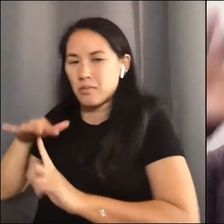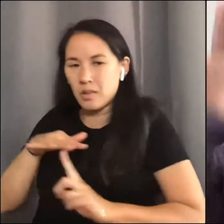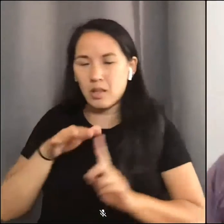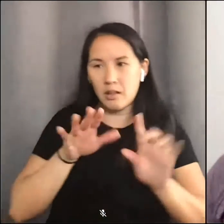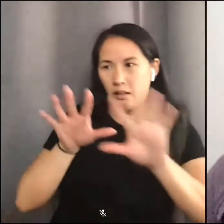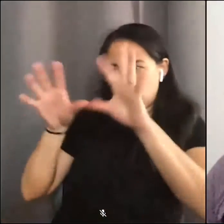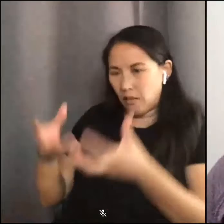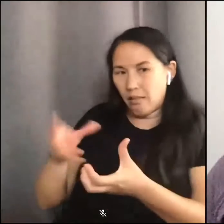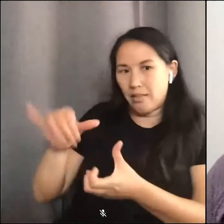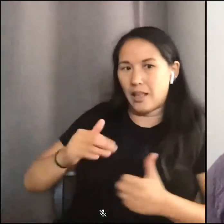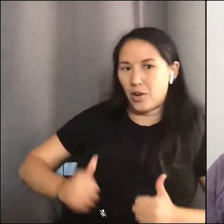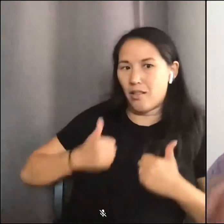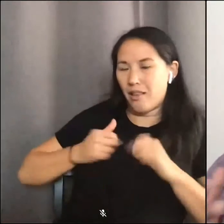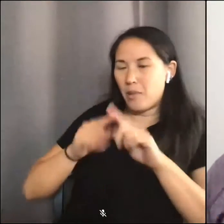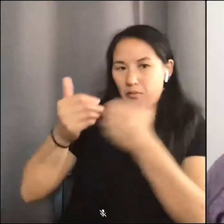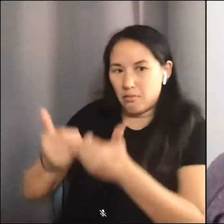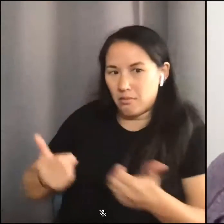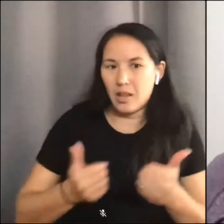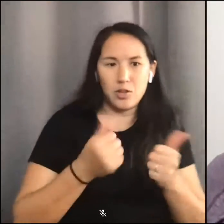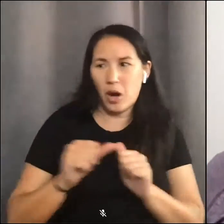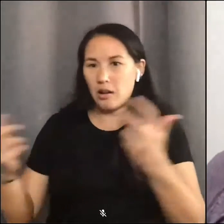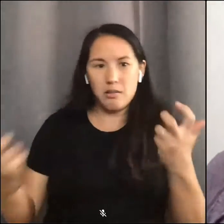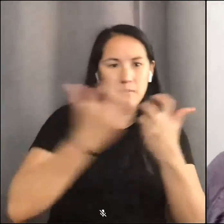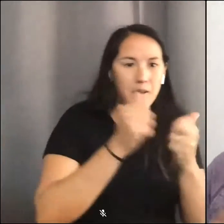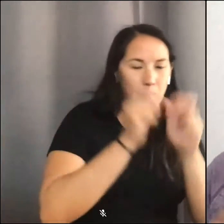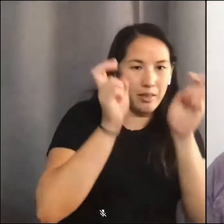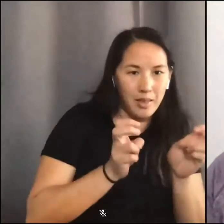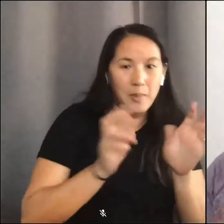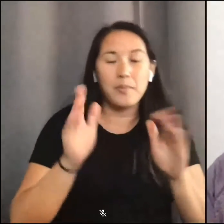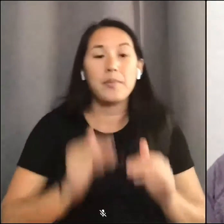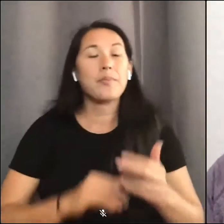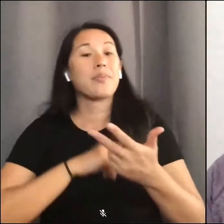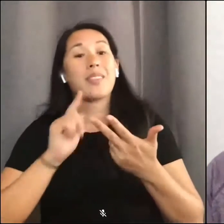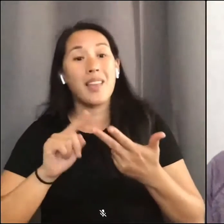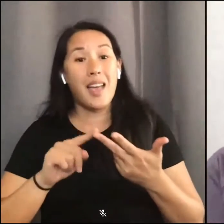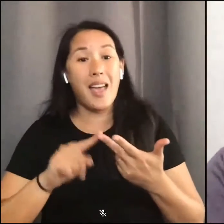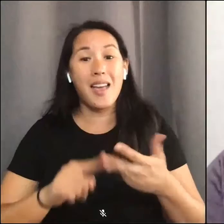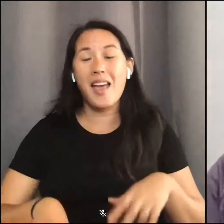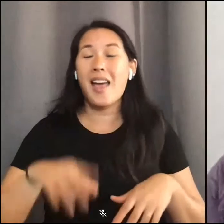everything falls under the umbrella that is our life from family to pets to plants i have plants